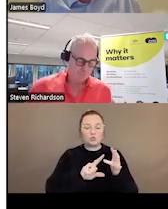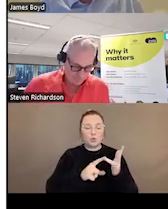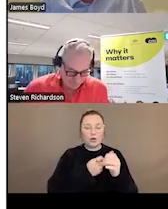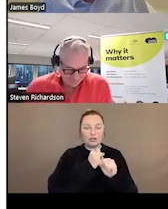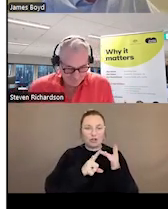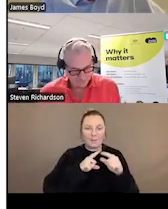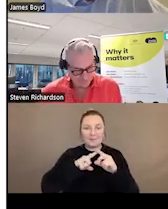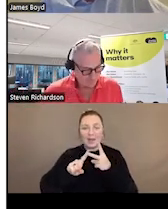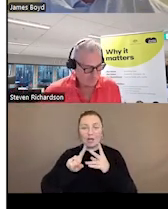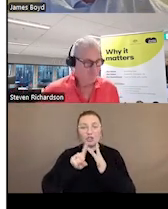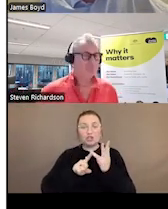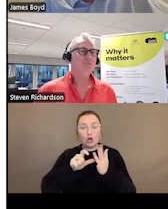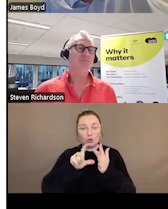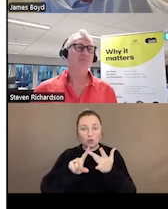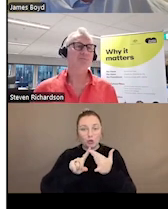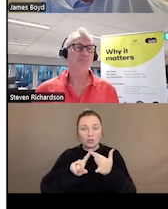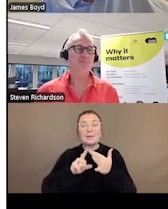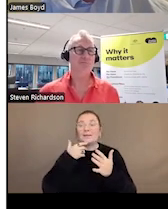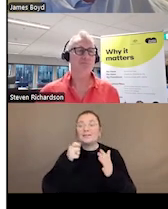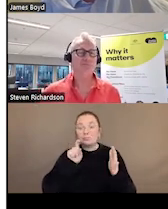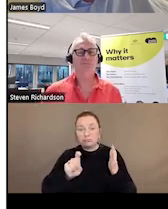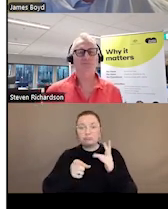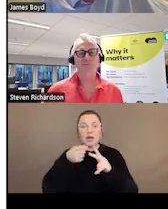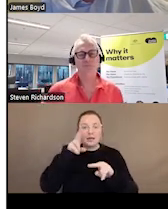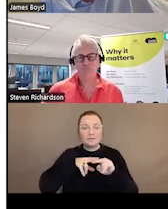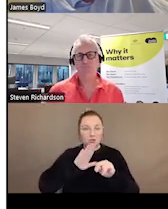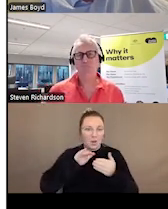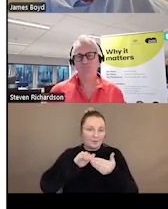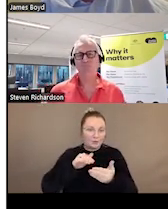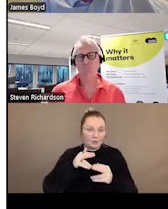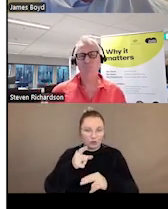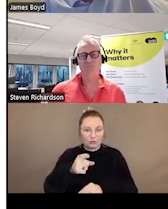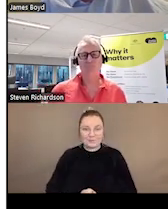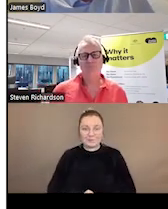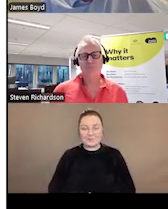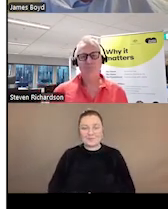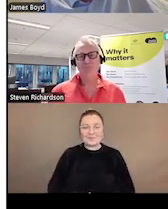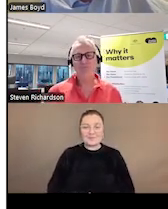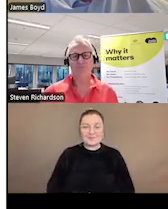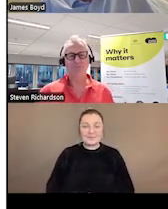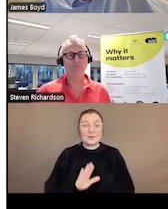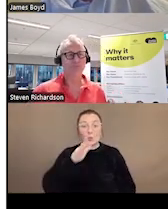Please hook into those guys if they are helpful to you. Your cameras and microphones have been